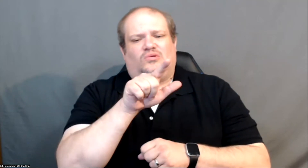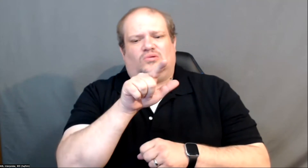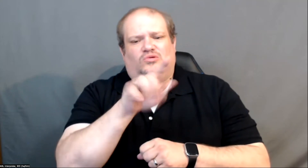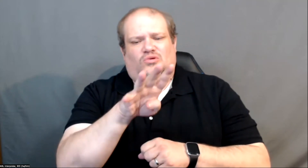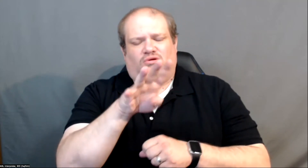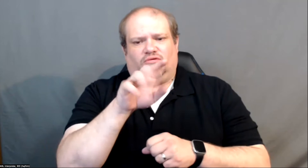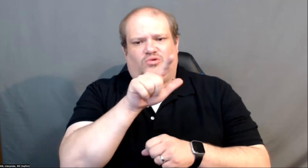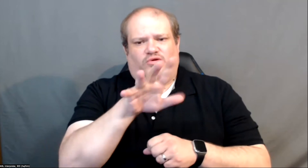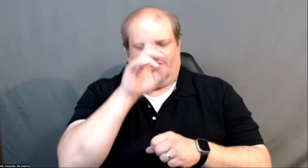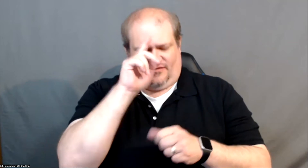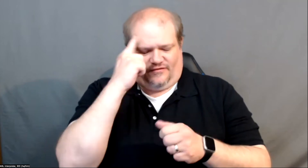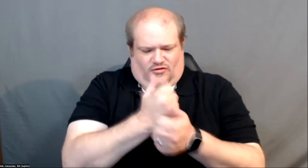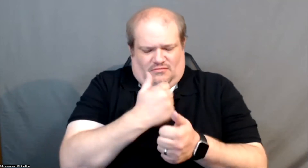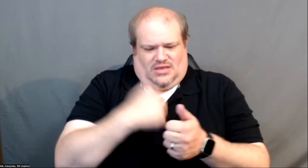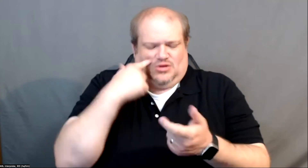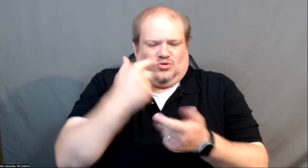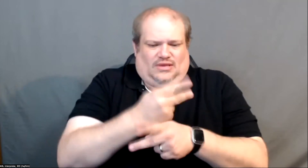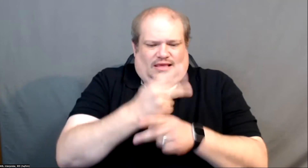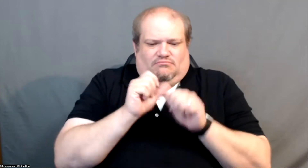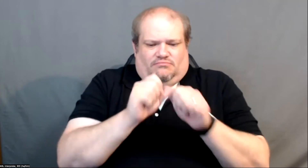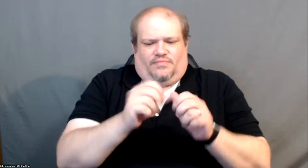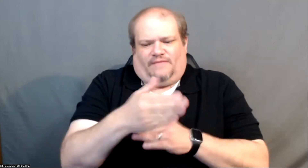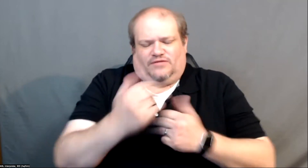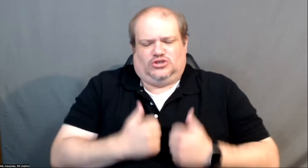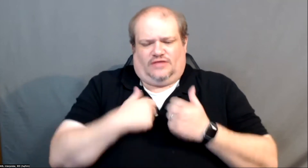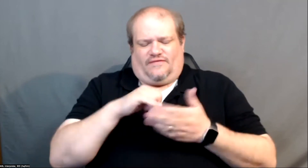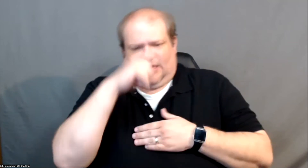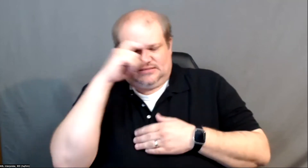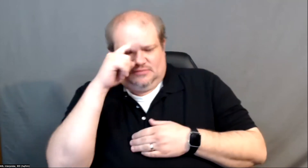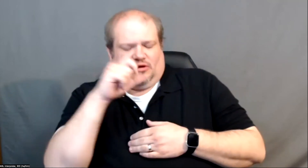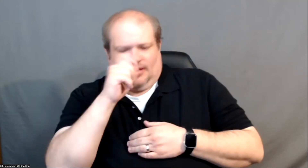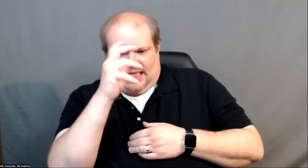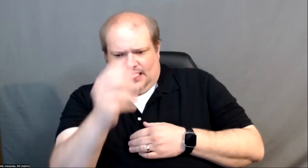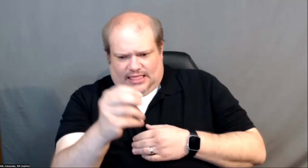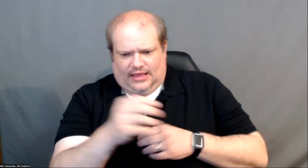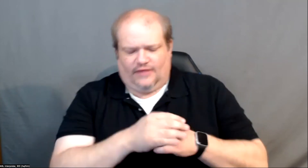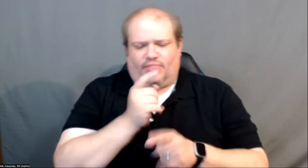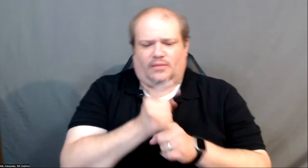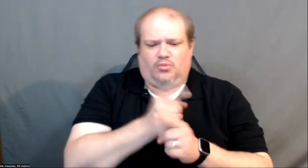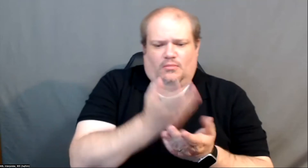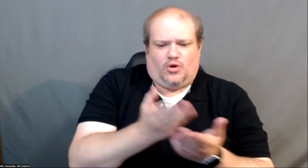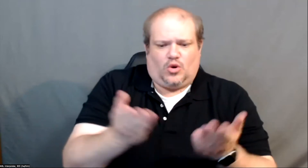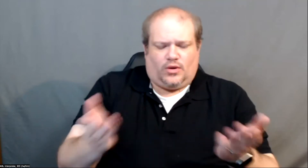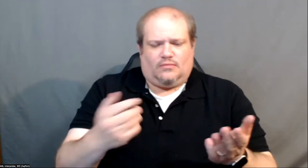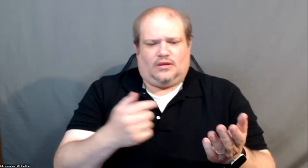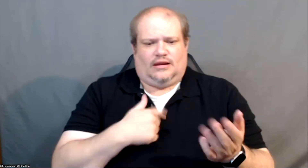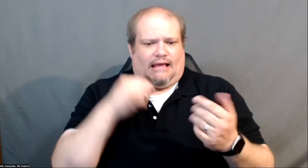fish // alive // that summer he did not leave // the proper equipment // I lied // on the phone